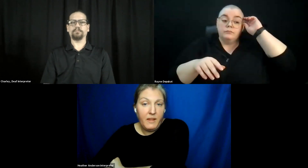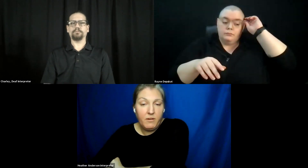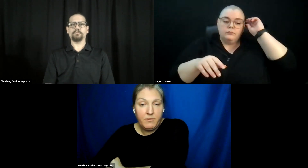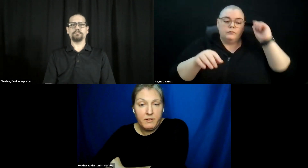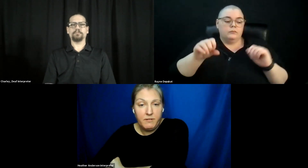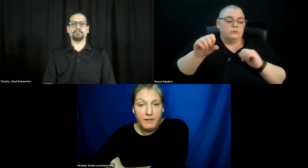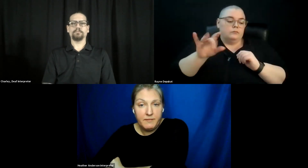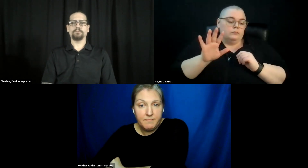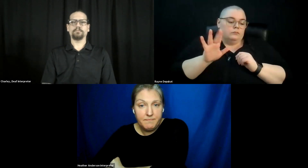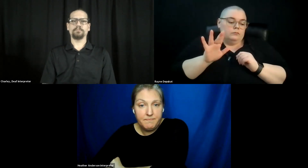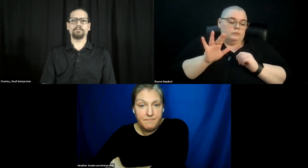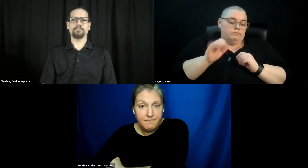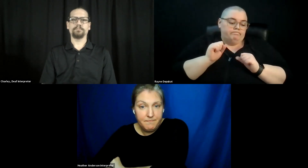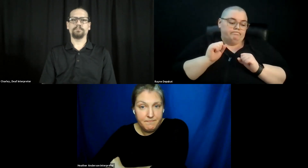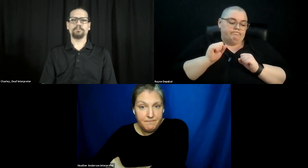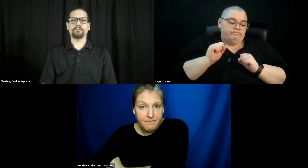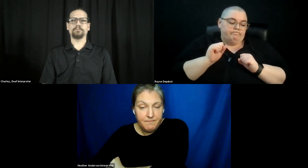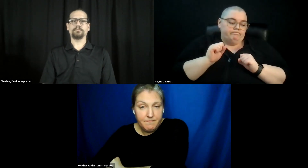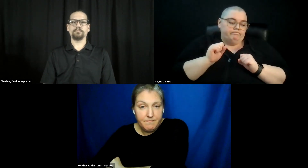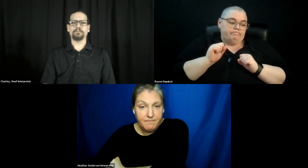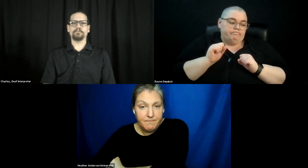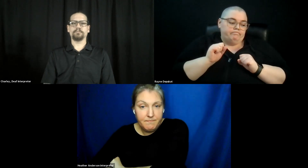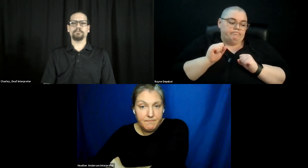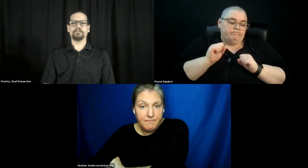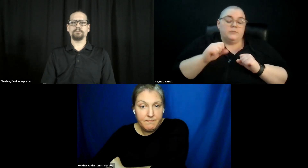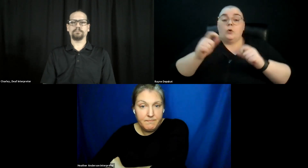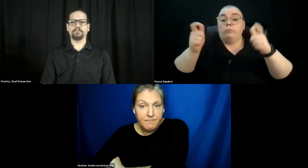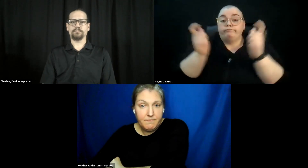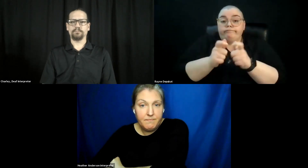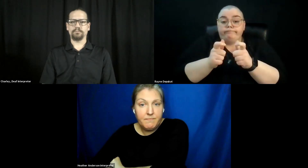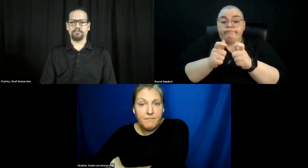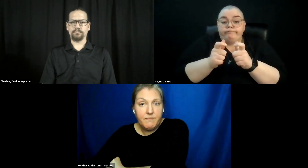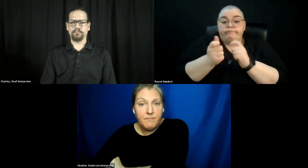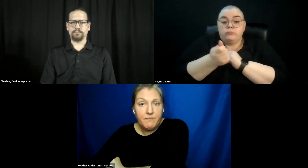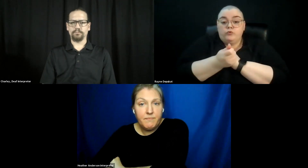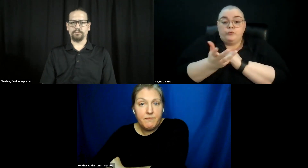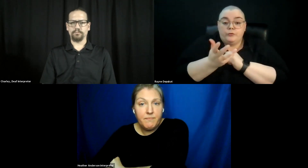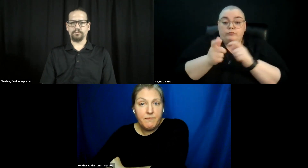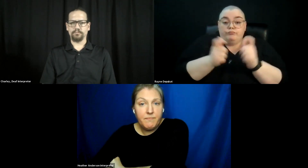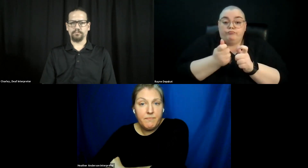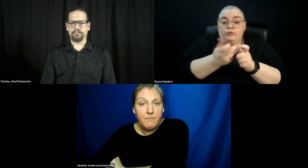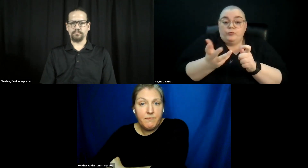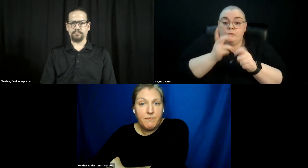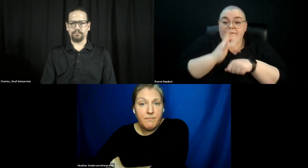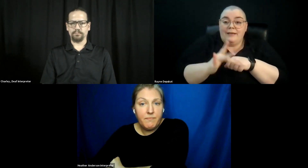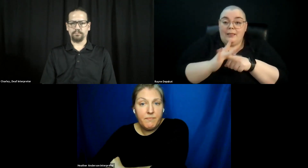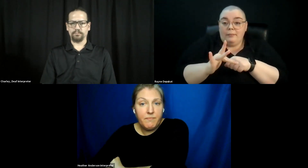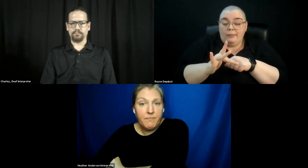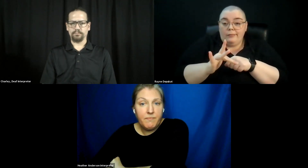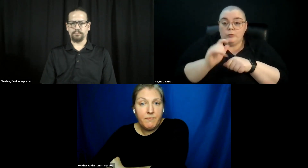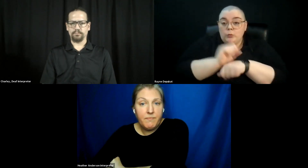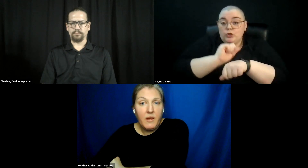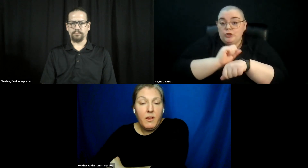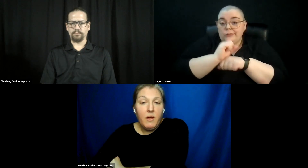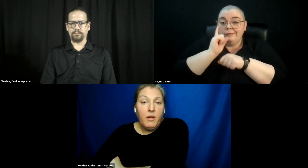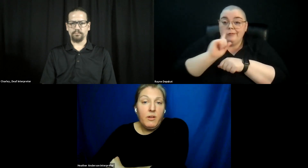Thank you for clarifying.